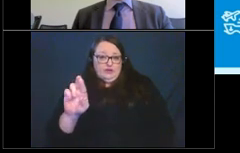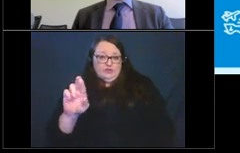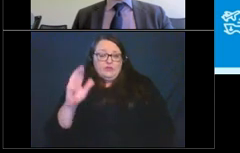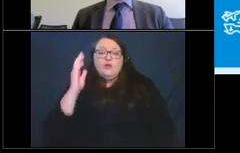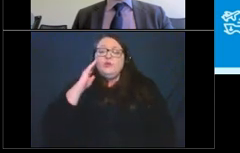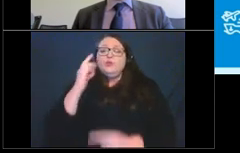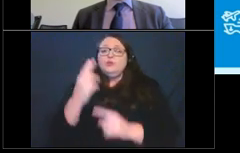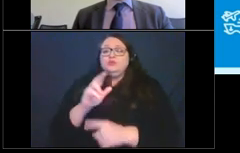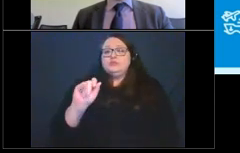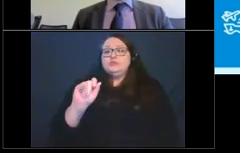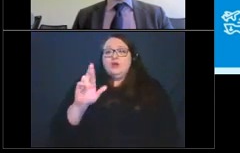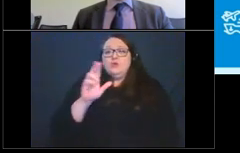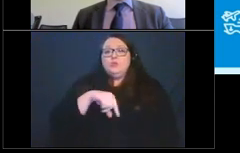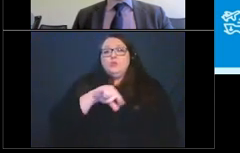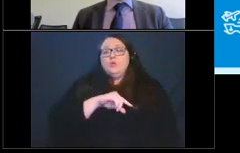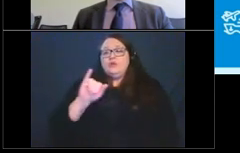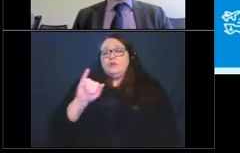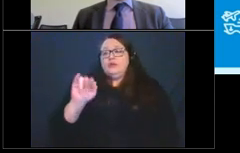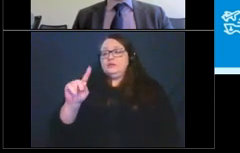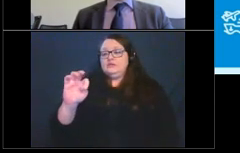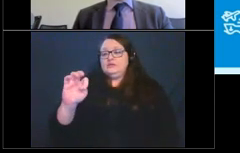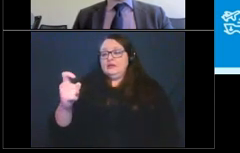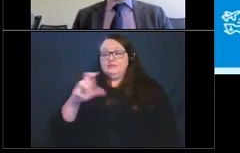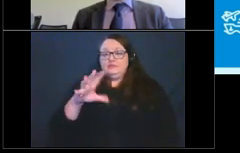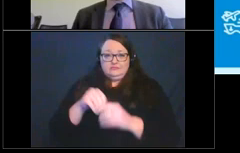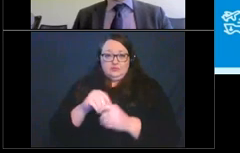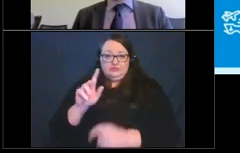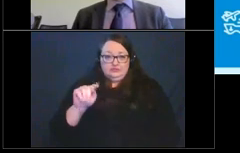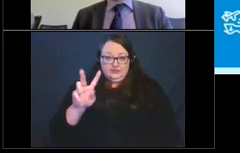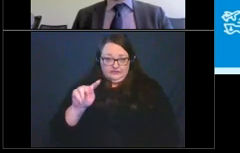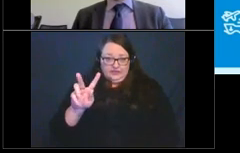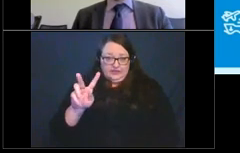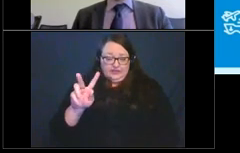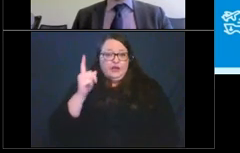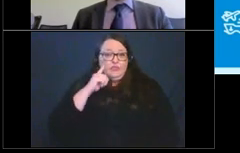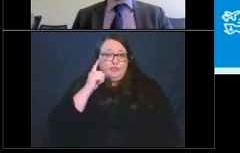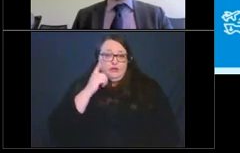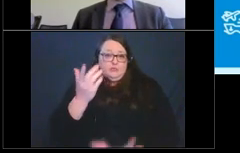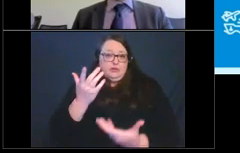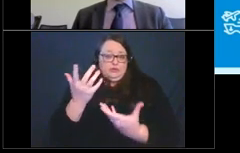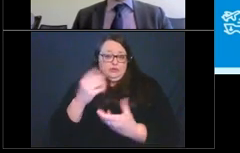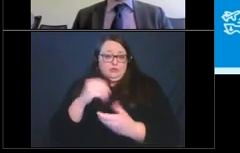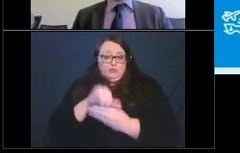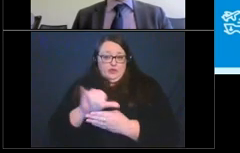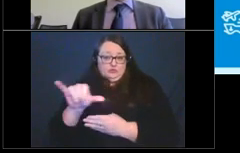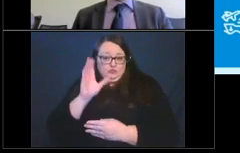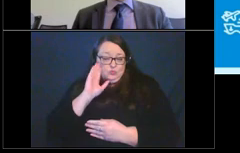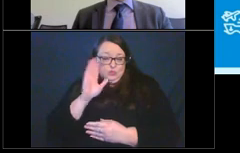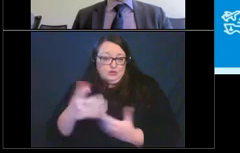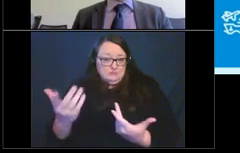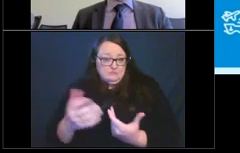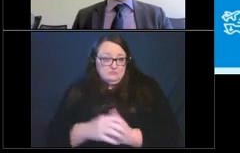so I thought I would ask for this one. I think we mentioned it earlier, some of the